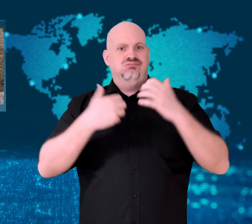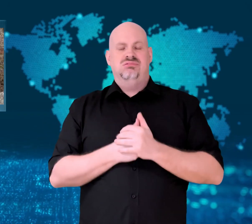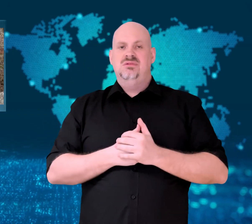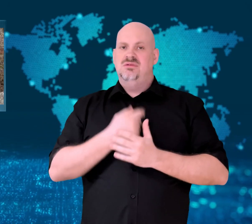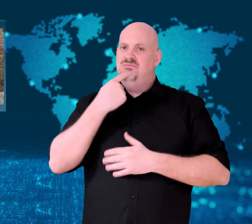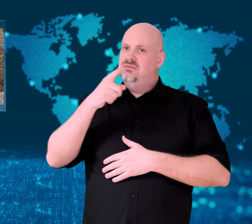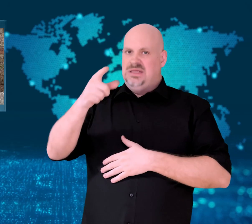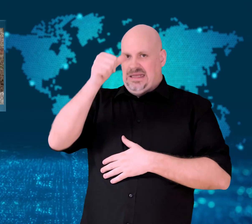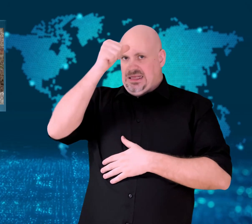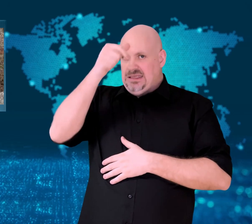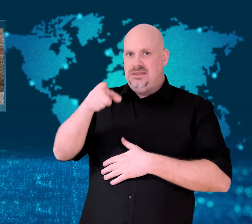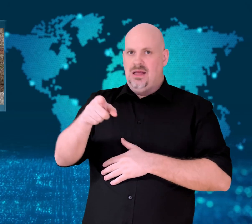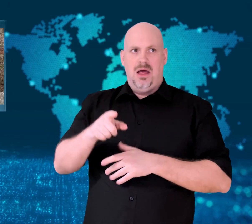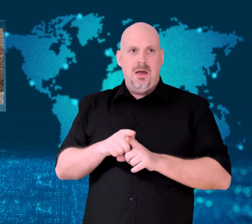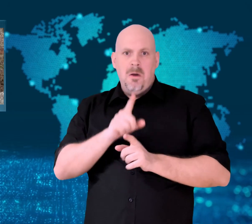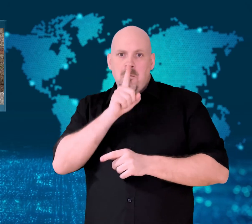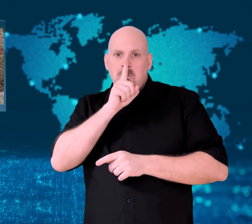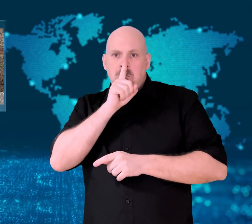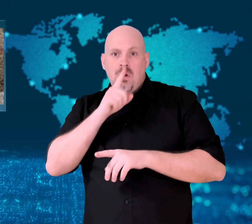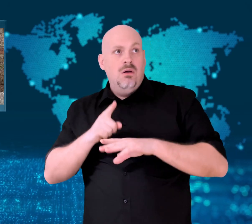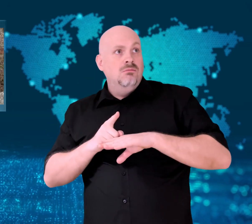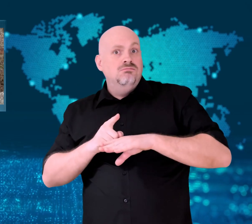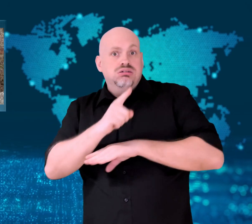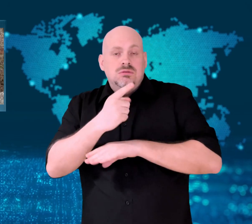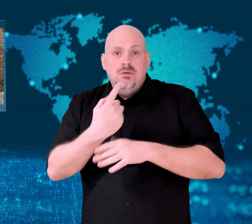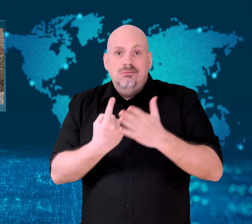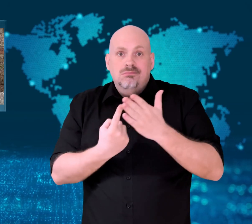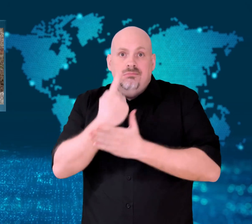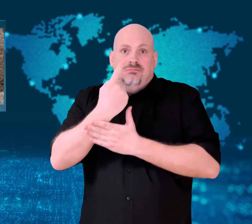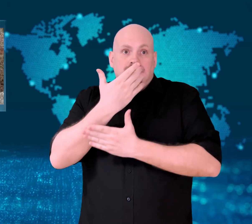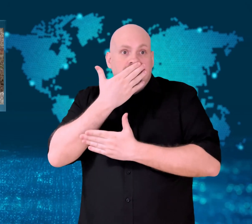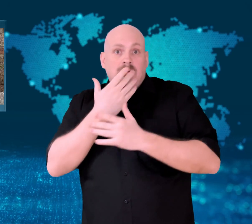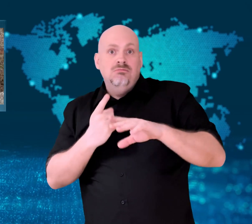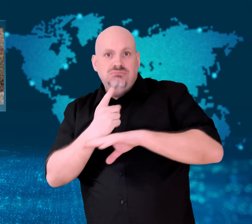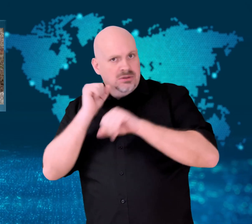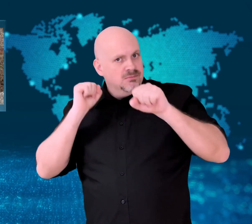The country said it was irresponsible of India to not